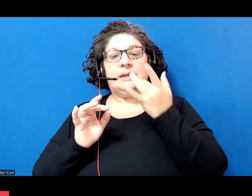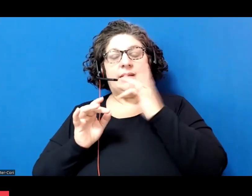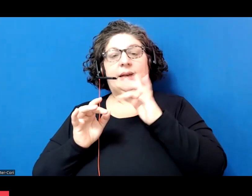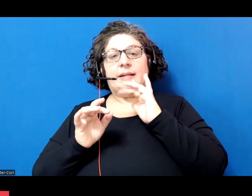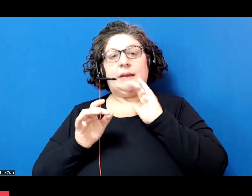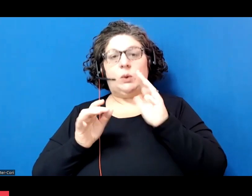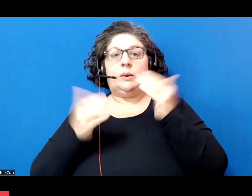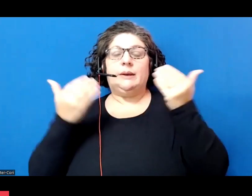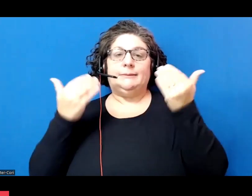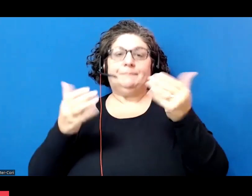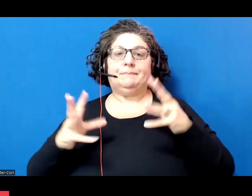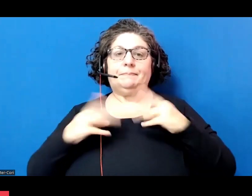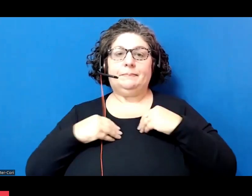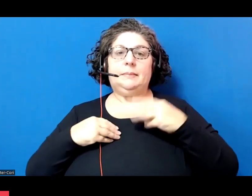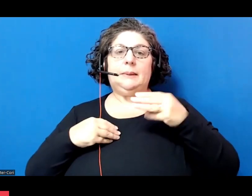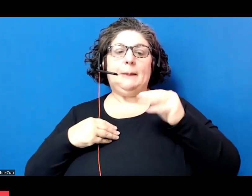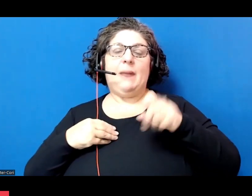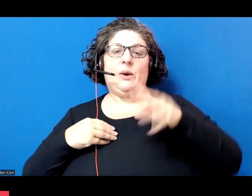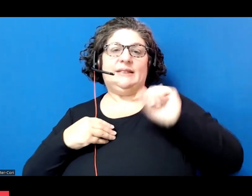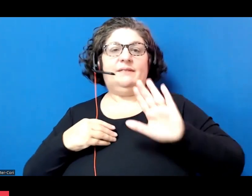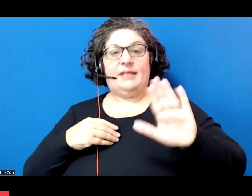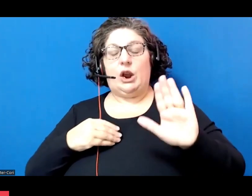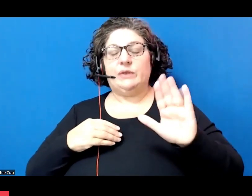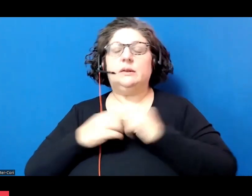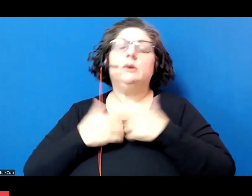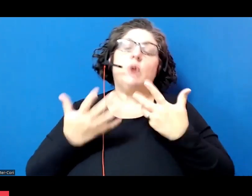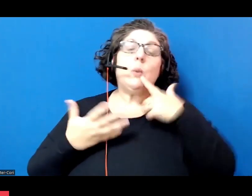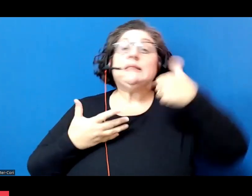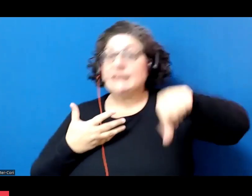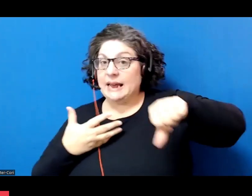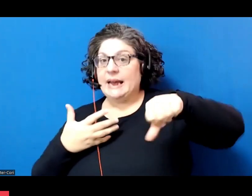on the merits of their claim. So it was denied, at least the stay was.